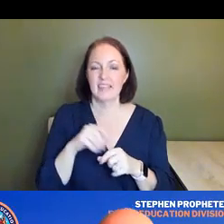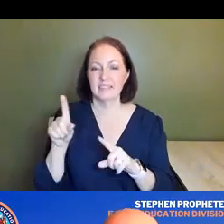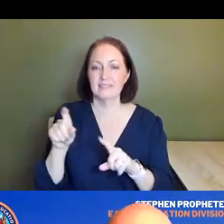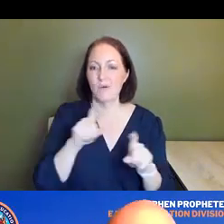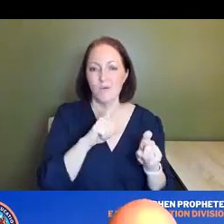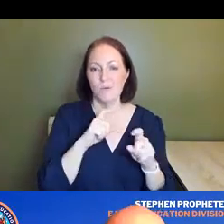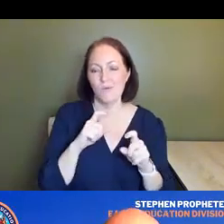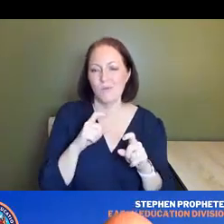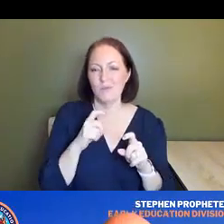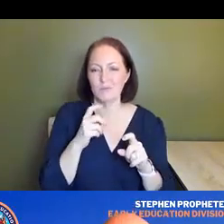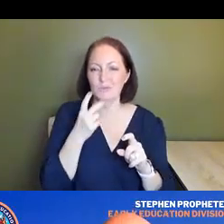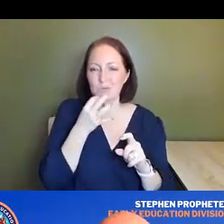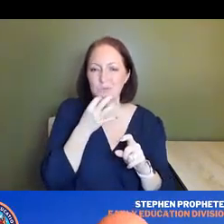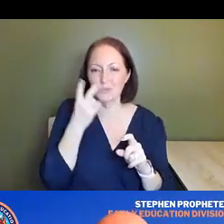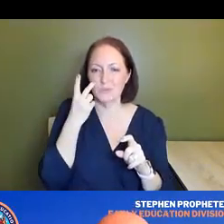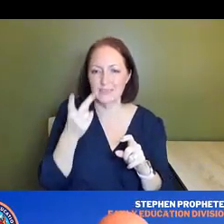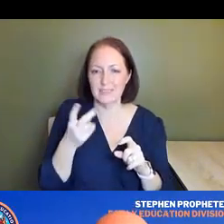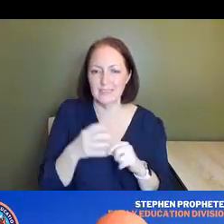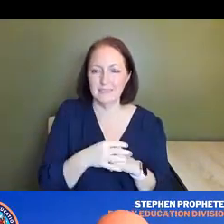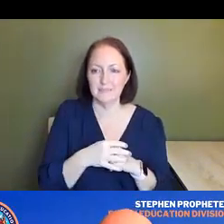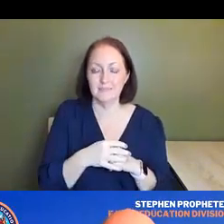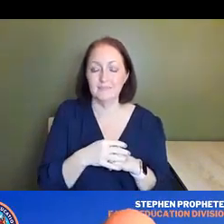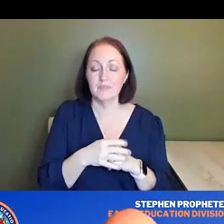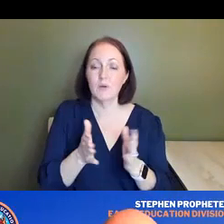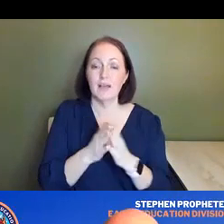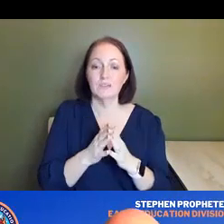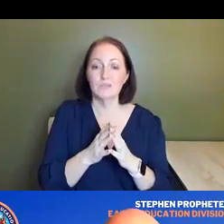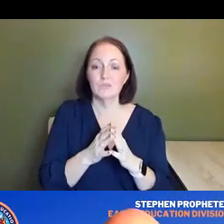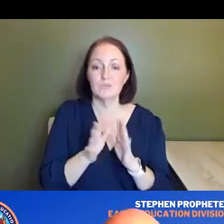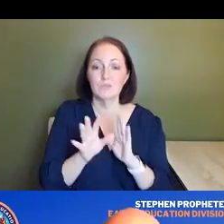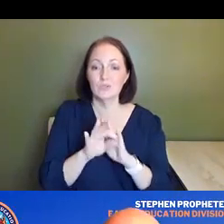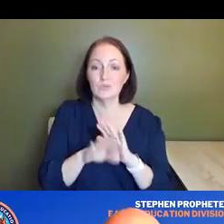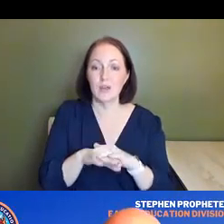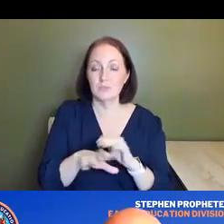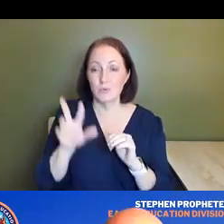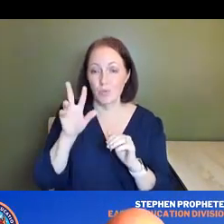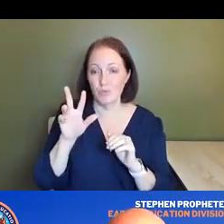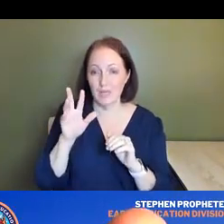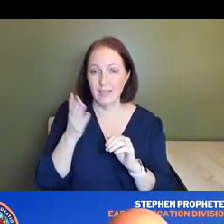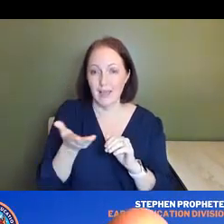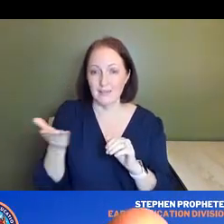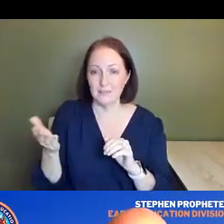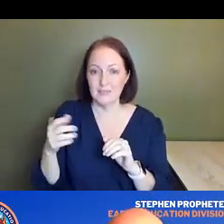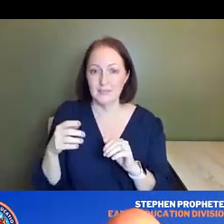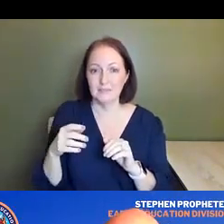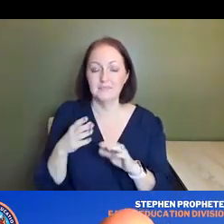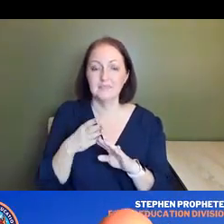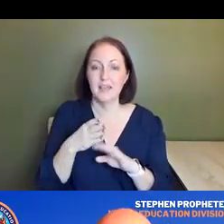launch soon we are going to ask you to choose up to three items so after this webinar and